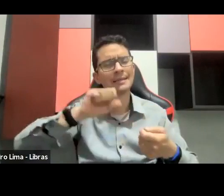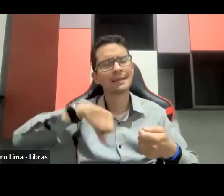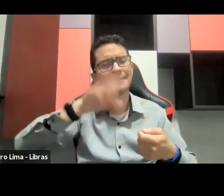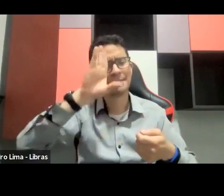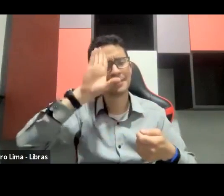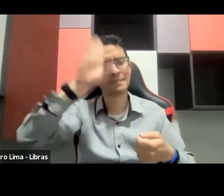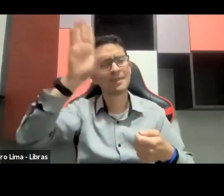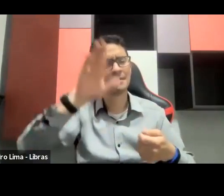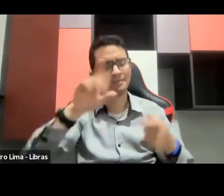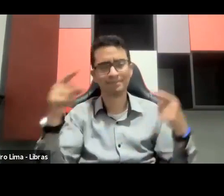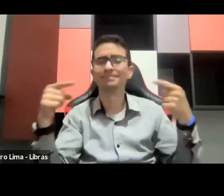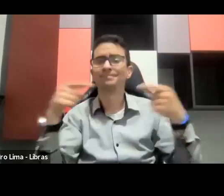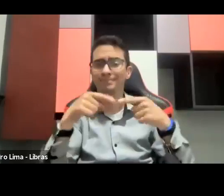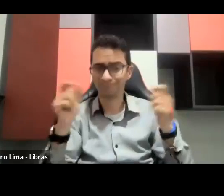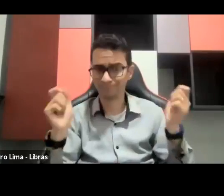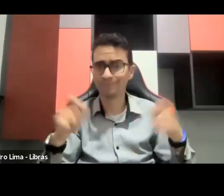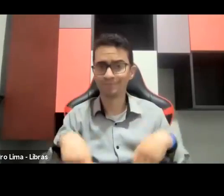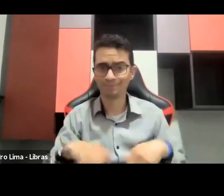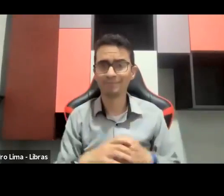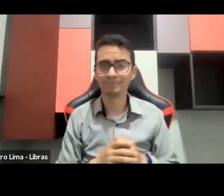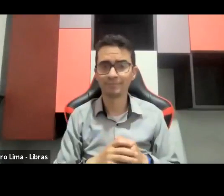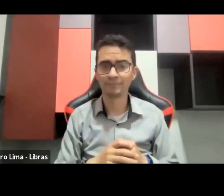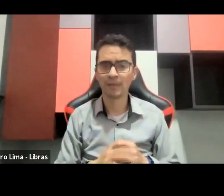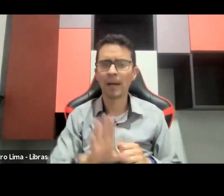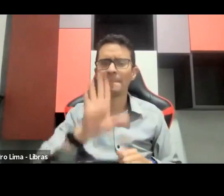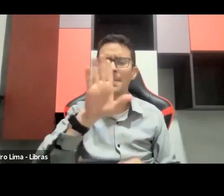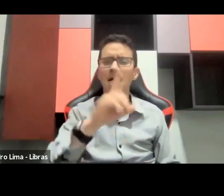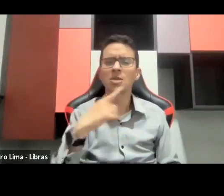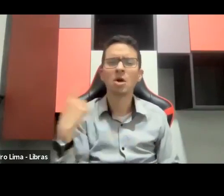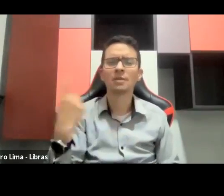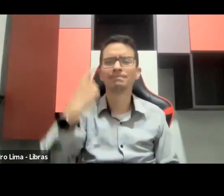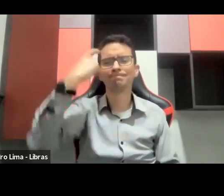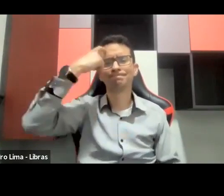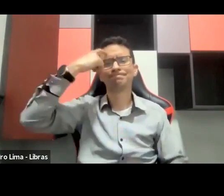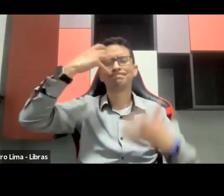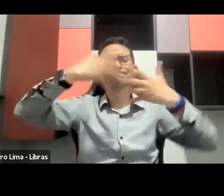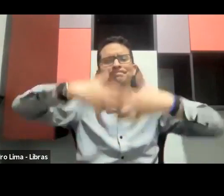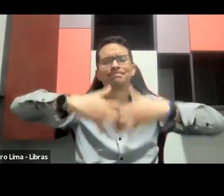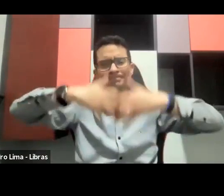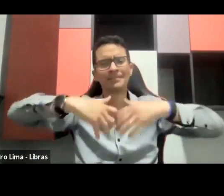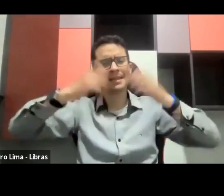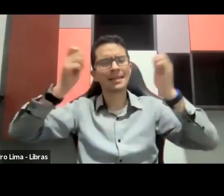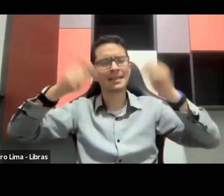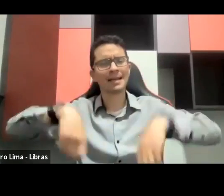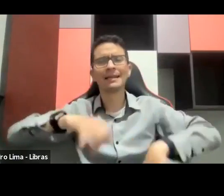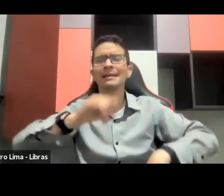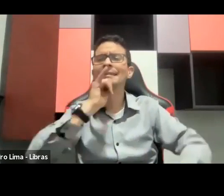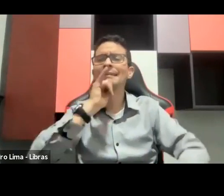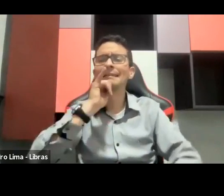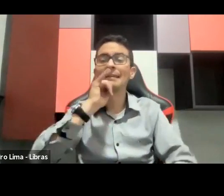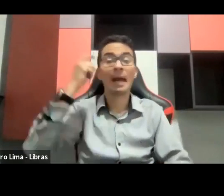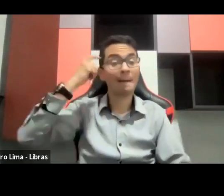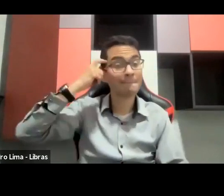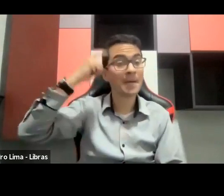And. if you think And if you think agency. for it for instance in public so for instance in public services or for instance in public services